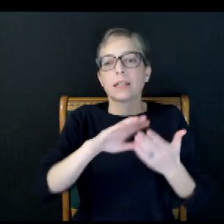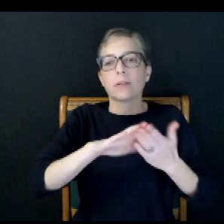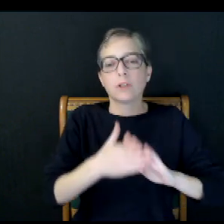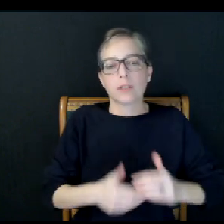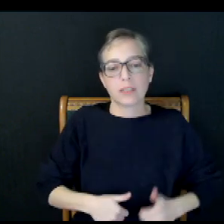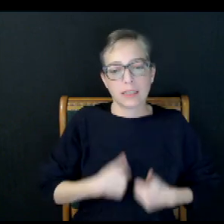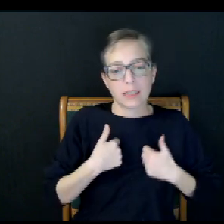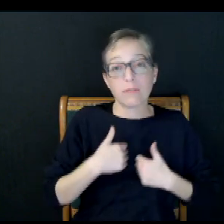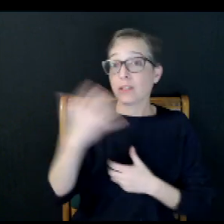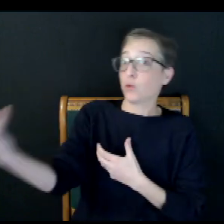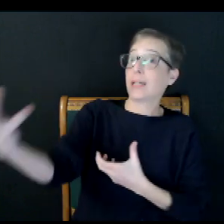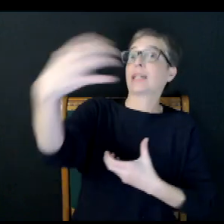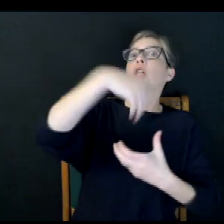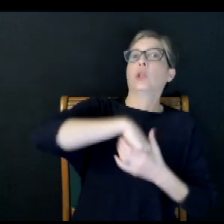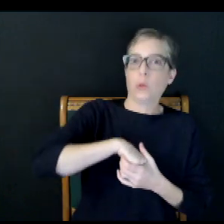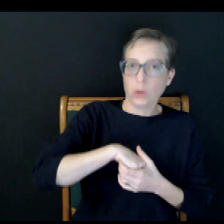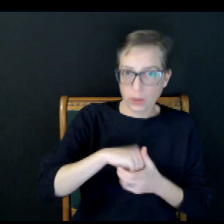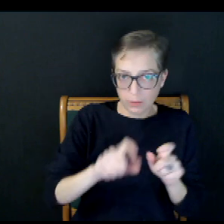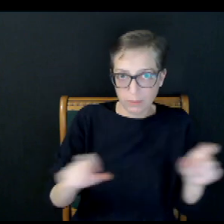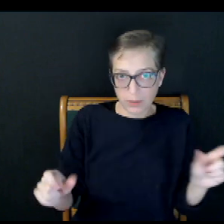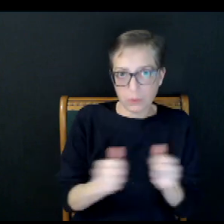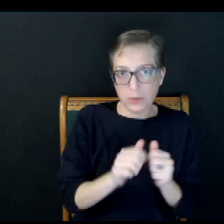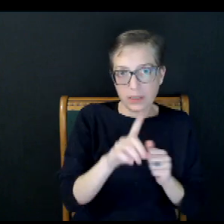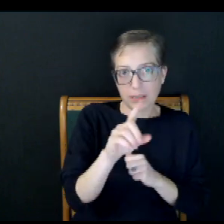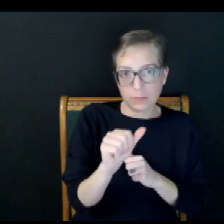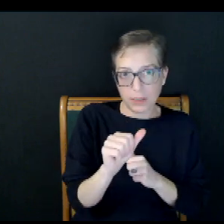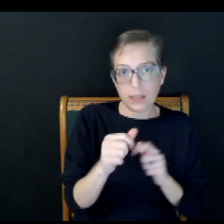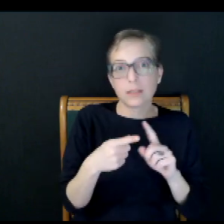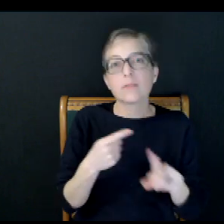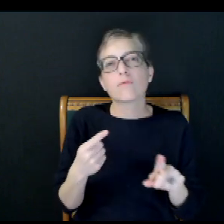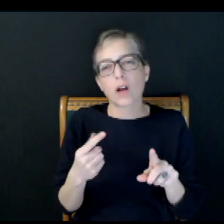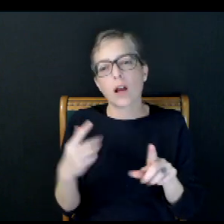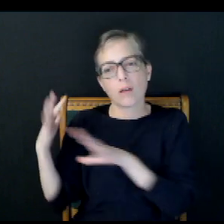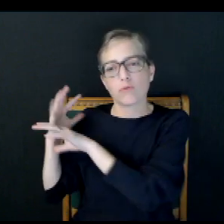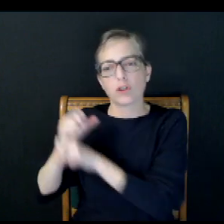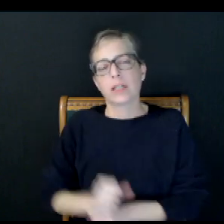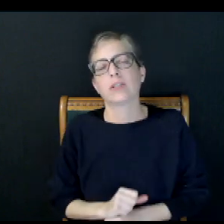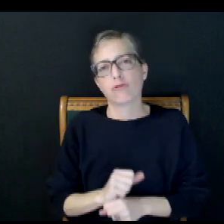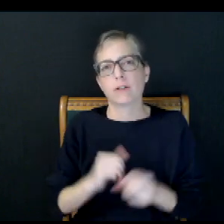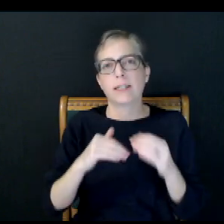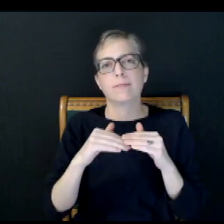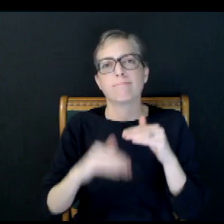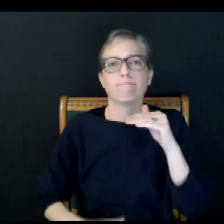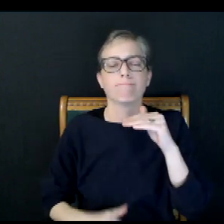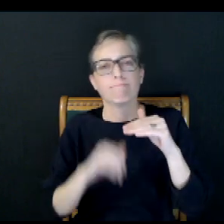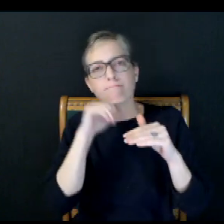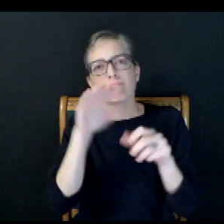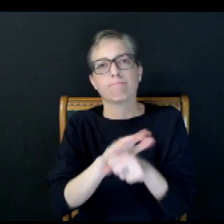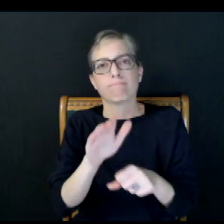disabilities from traditionally underserved background. I would also like to note that our work could not be